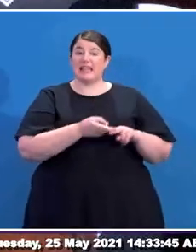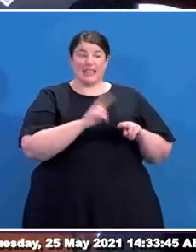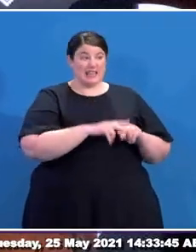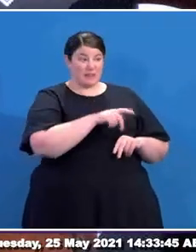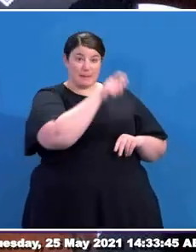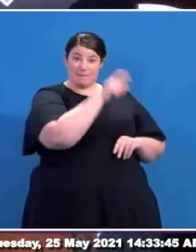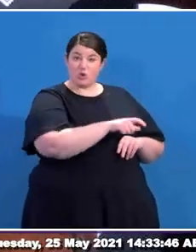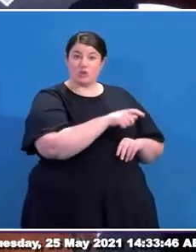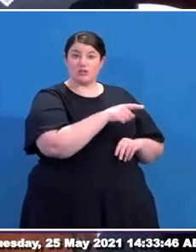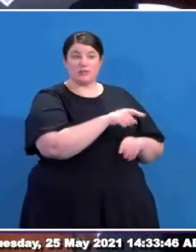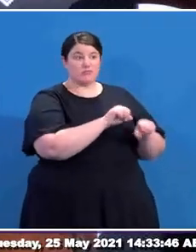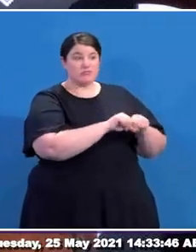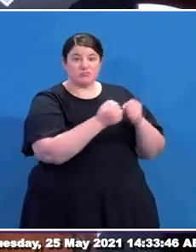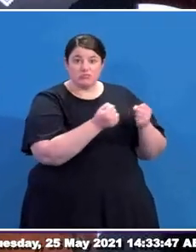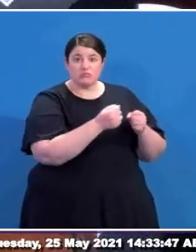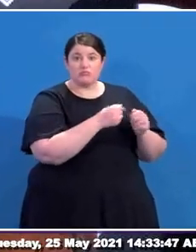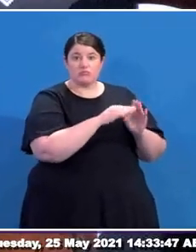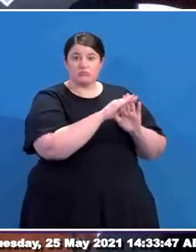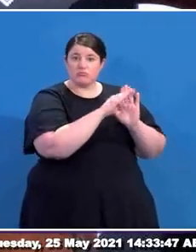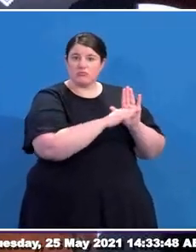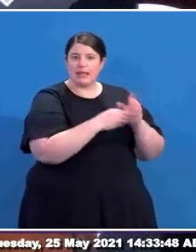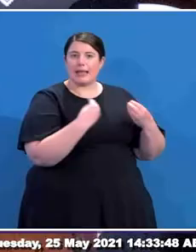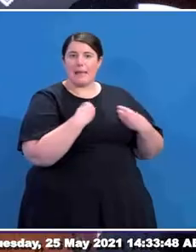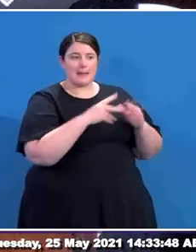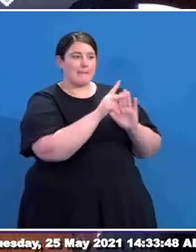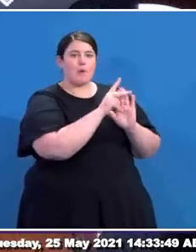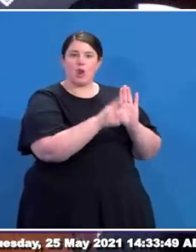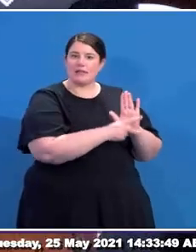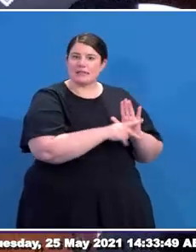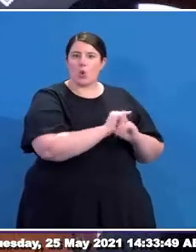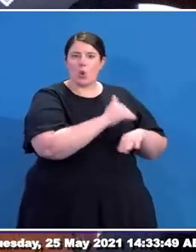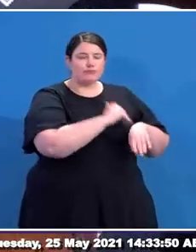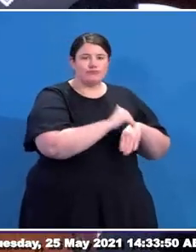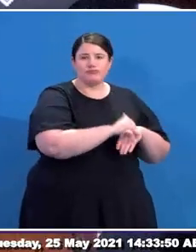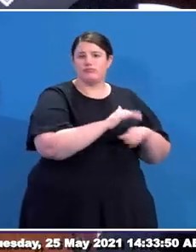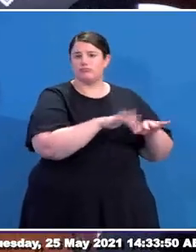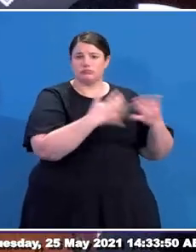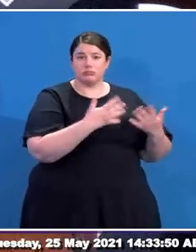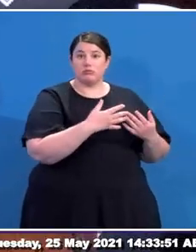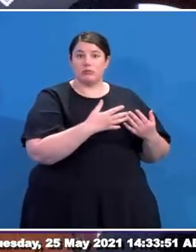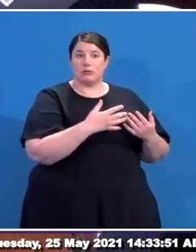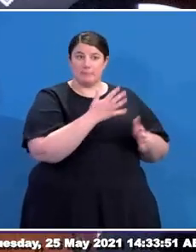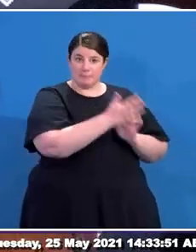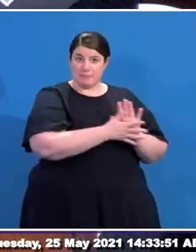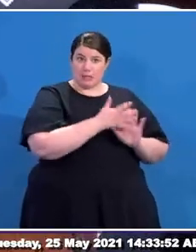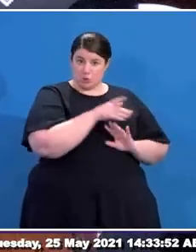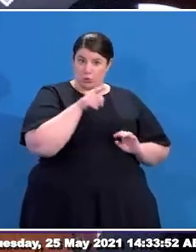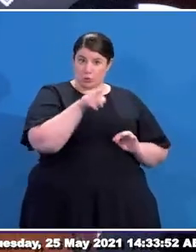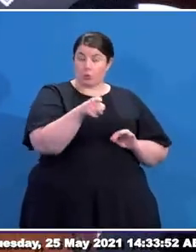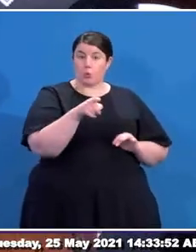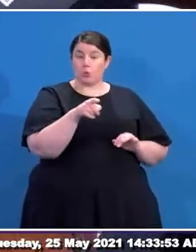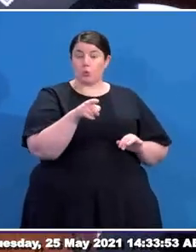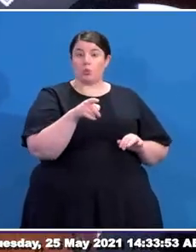a breach of policies, will you be given --- and, again, I know each one is going to be